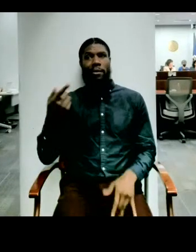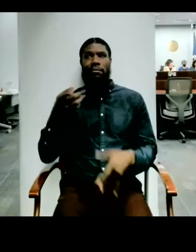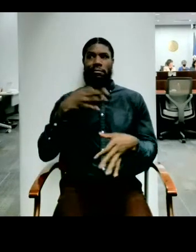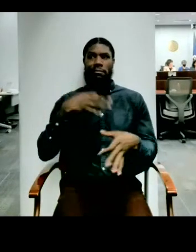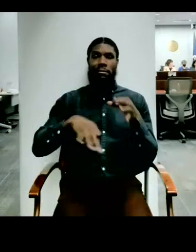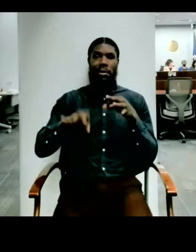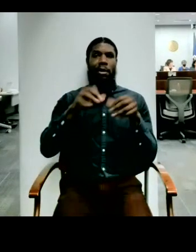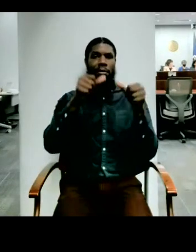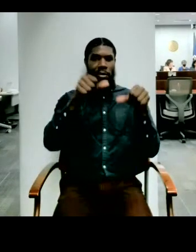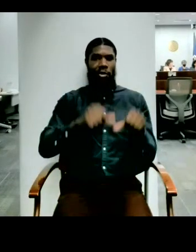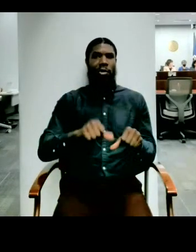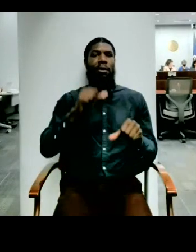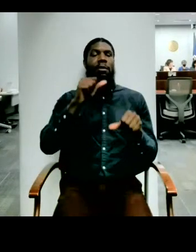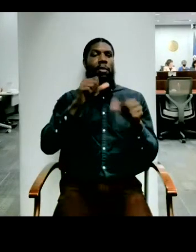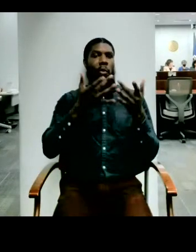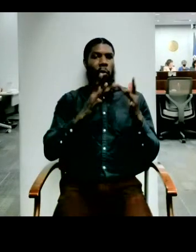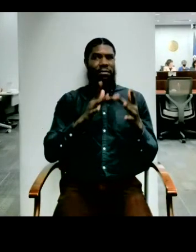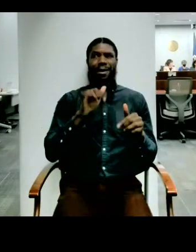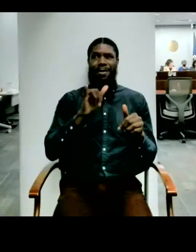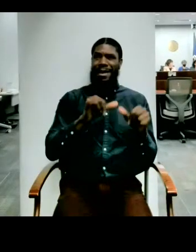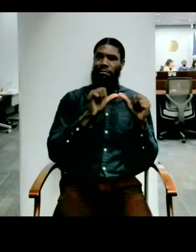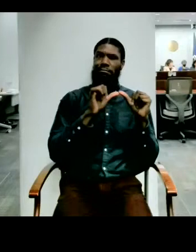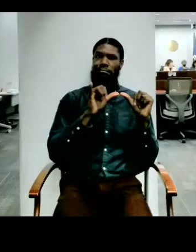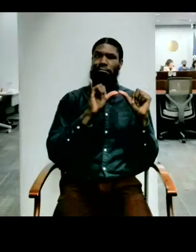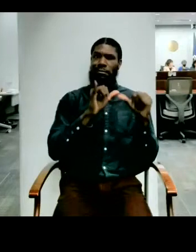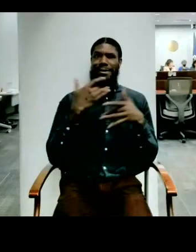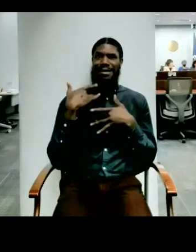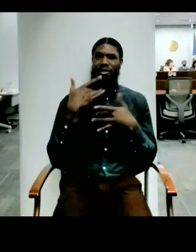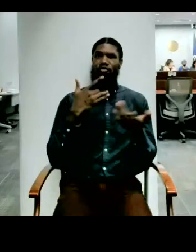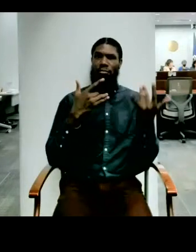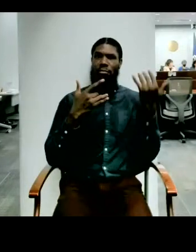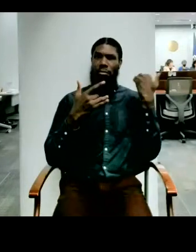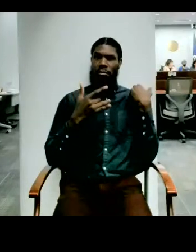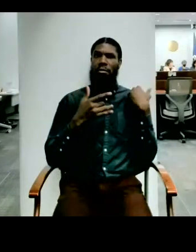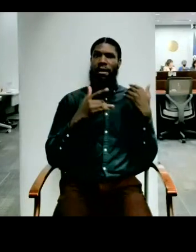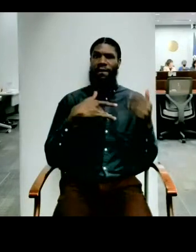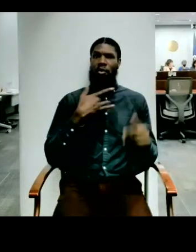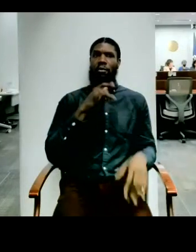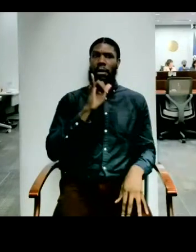Which is what we have done in the past, is a more prudent position, but it's something